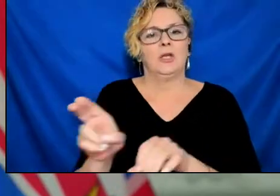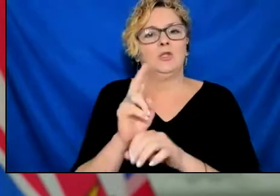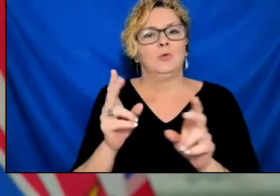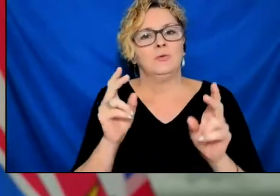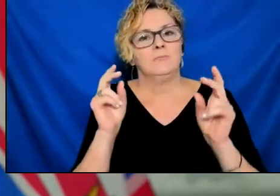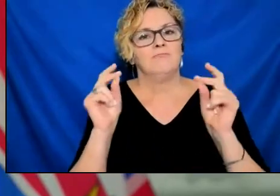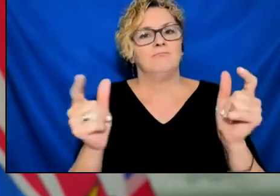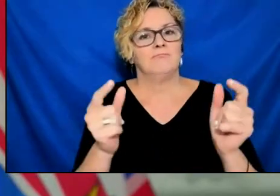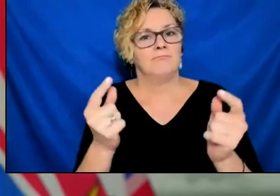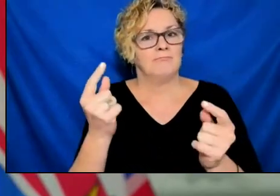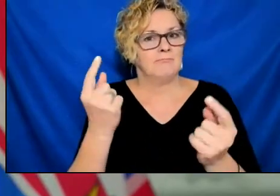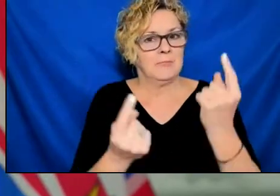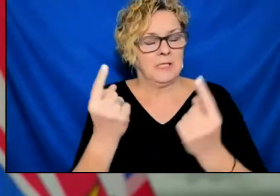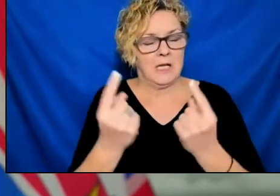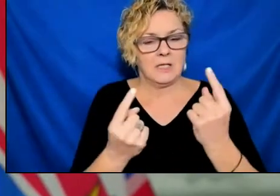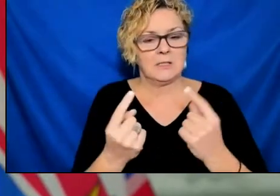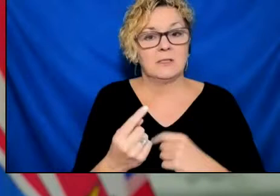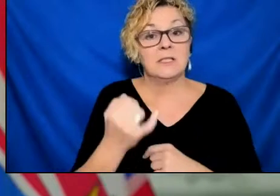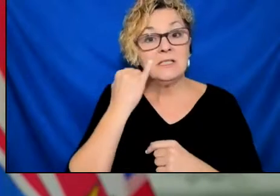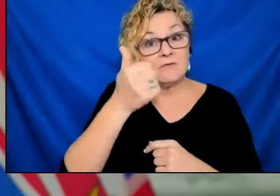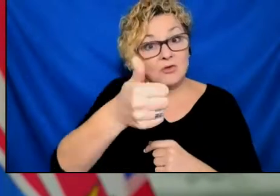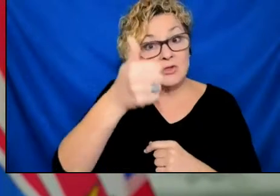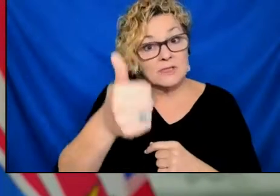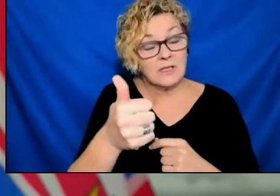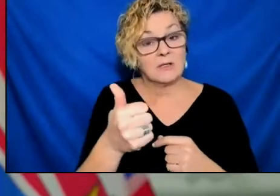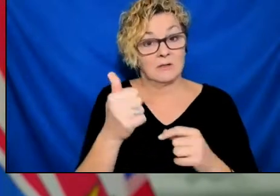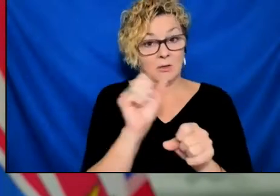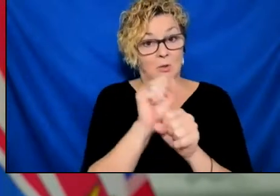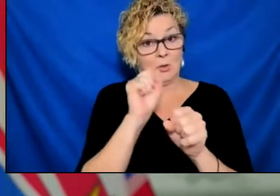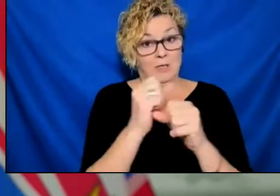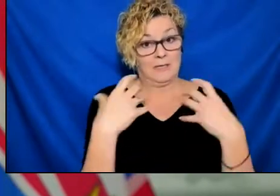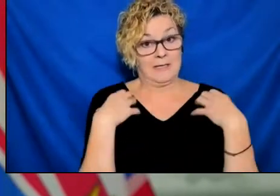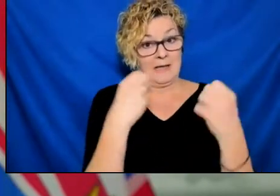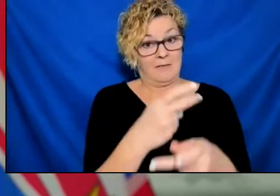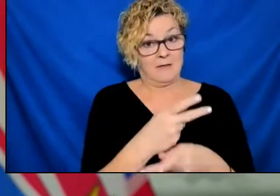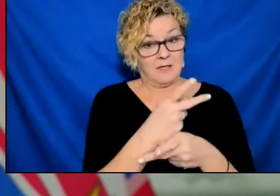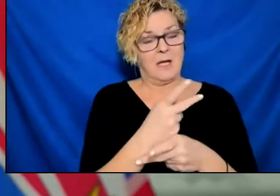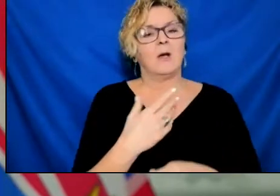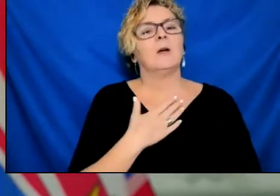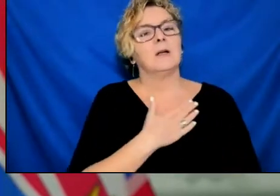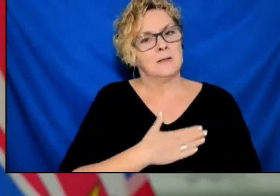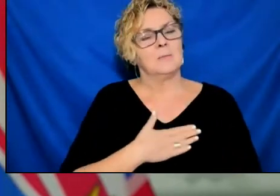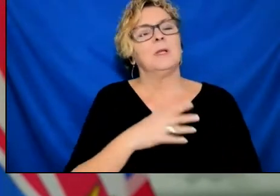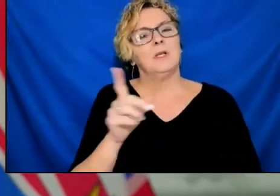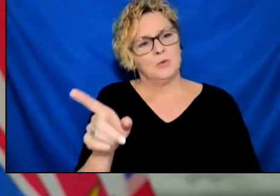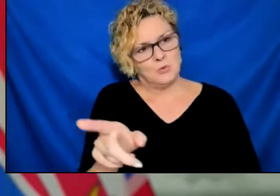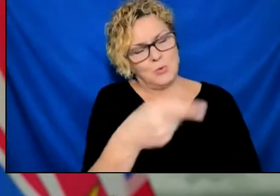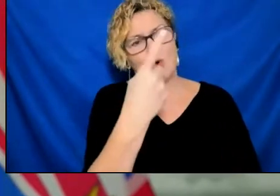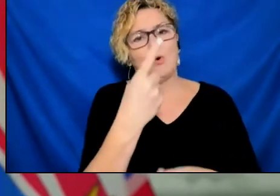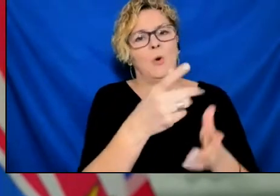If you are a health care worker, please do go and get tested and